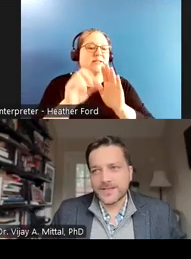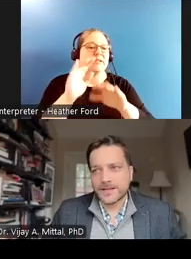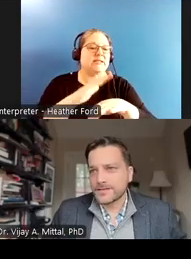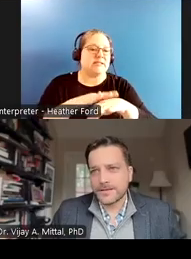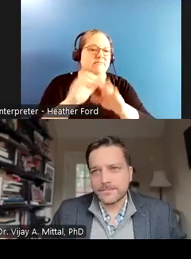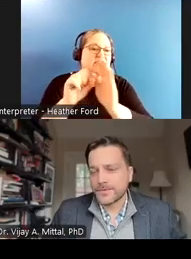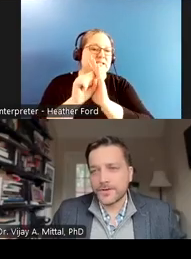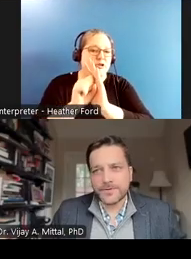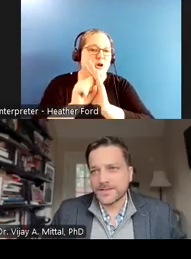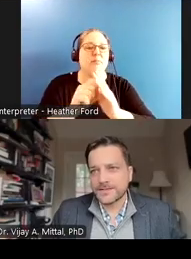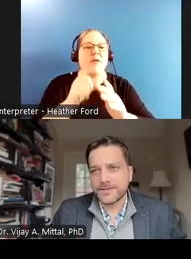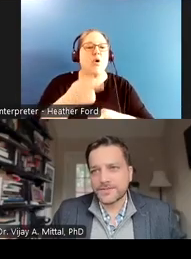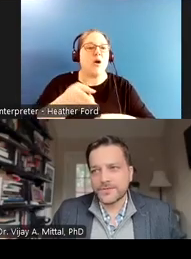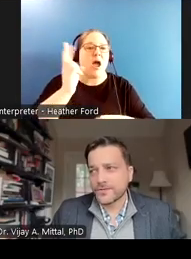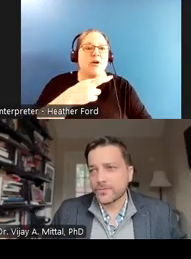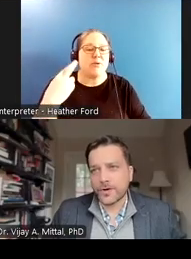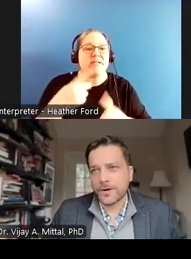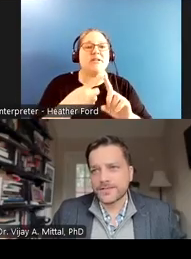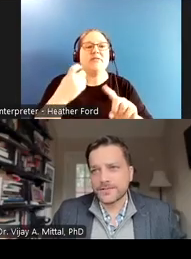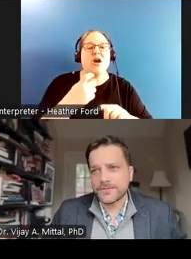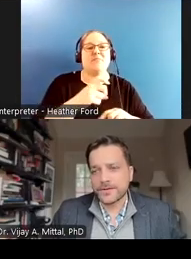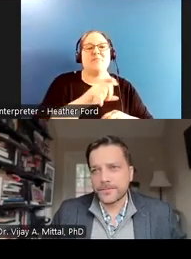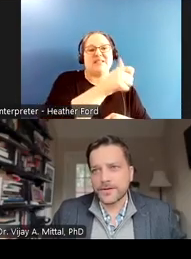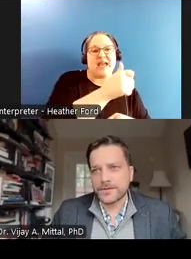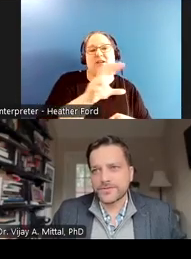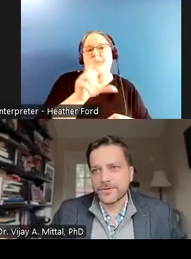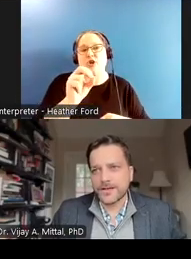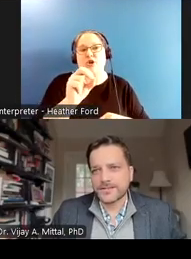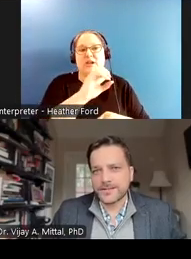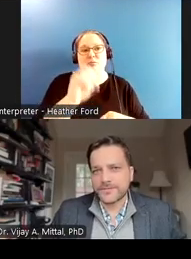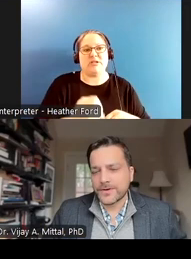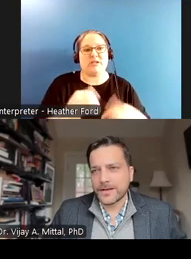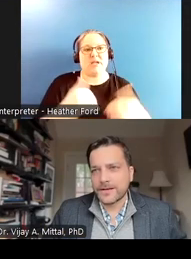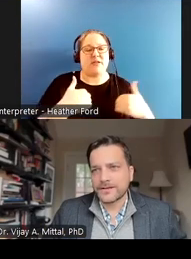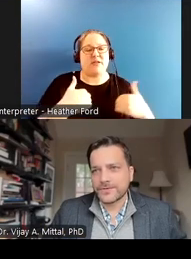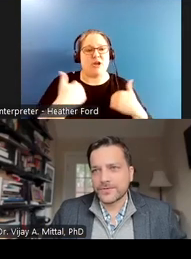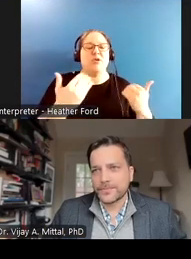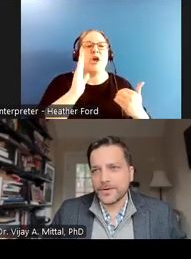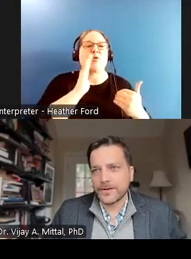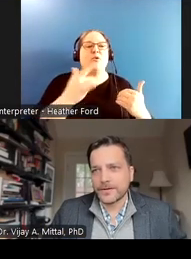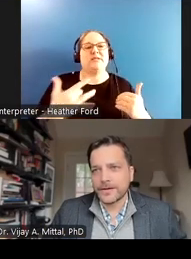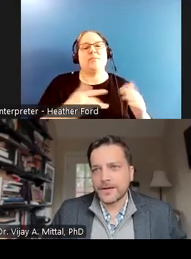10 to 30% of these youth will go on to develop a disorder like schizophrenia in a 2-year period.